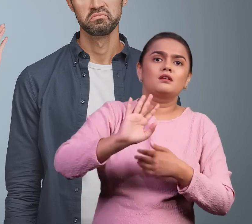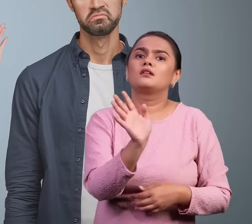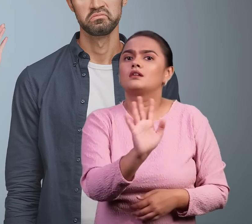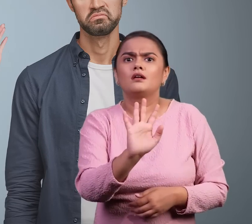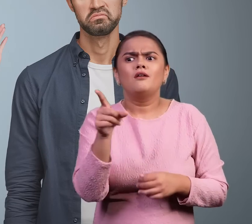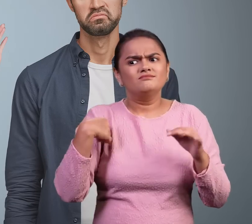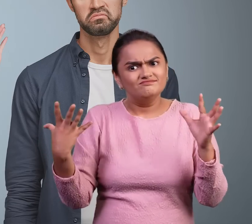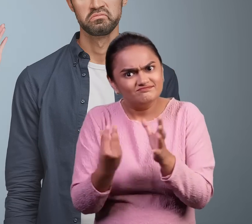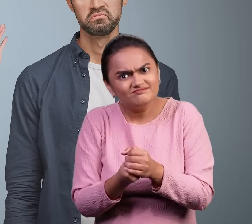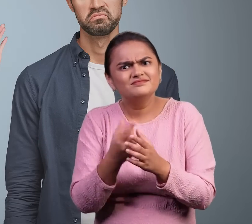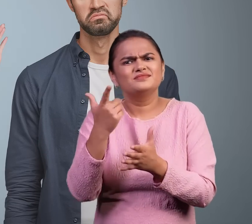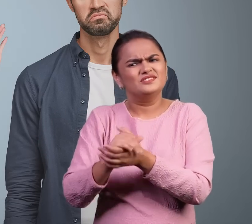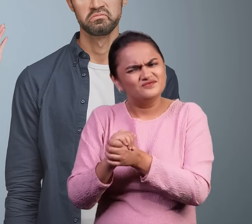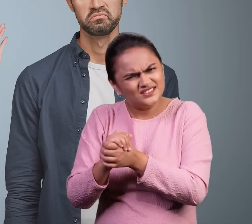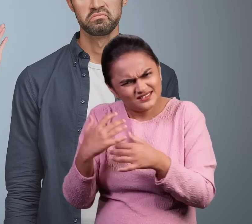Stay with them and be their friend.